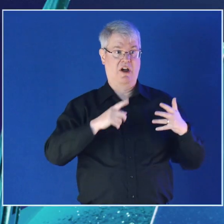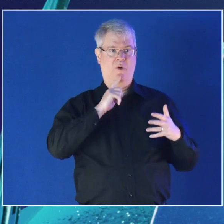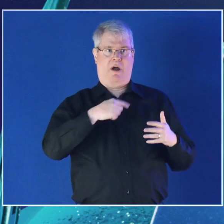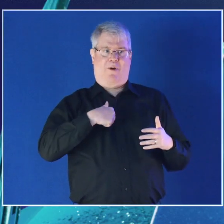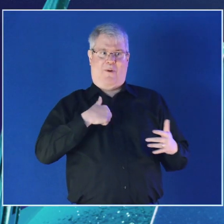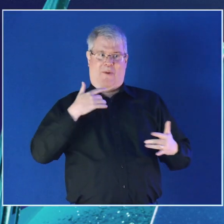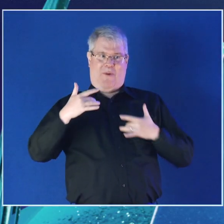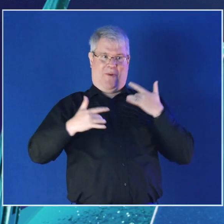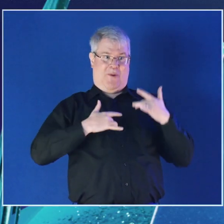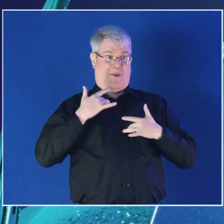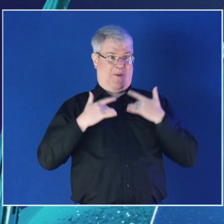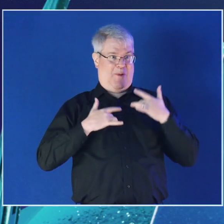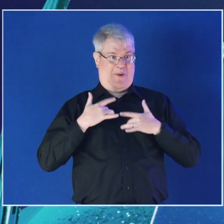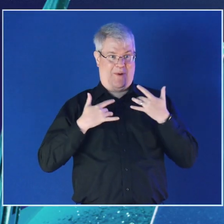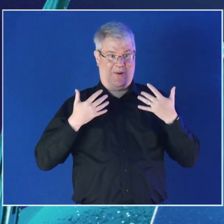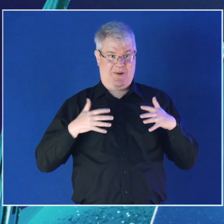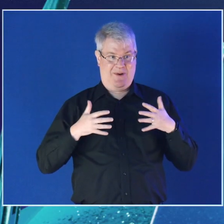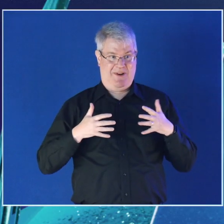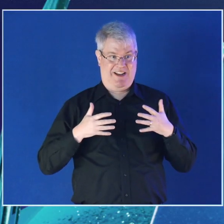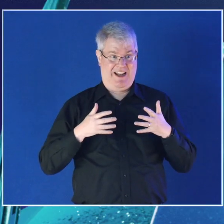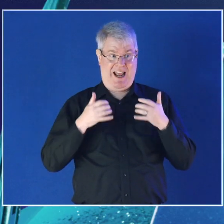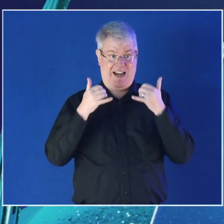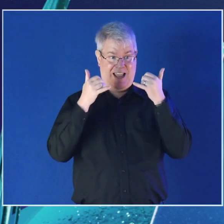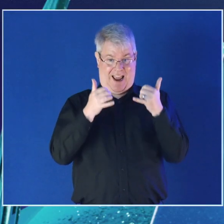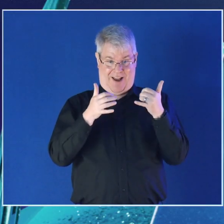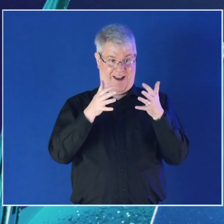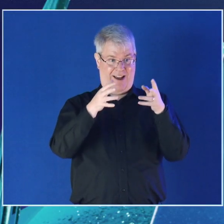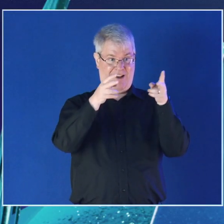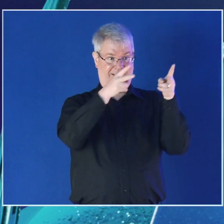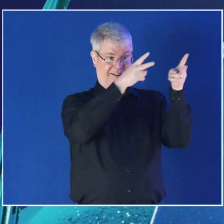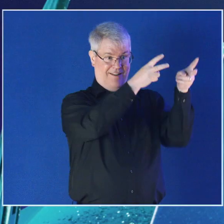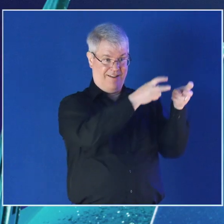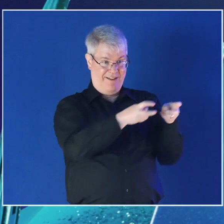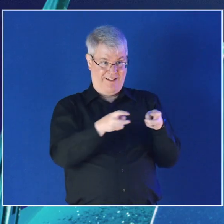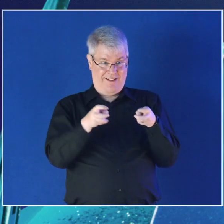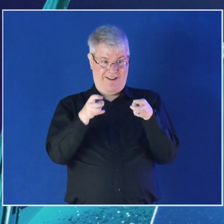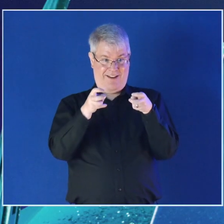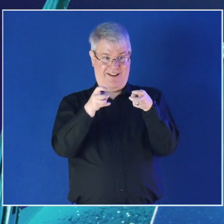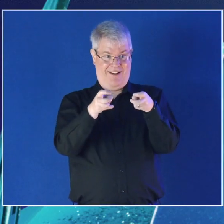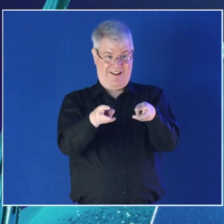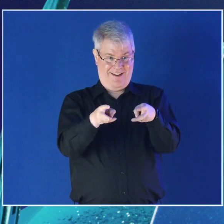about copy-pasting MathML from Copilot or different websites